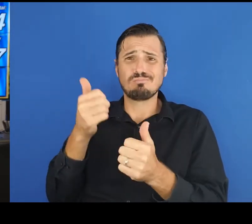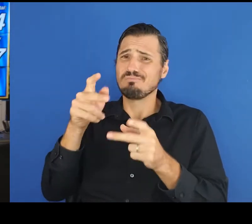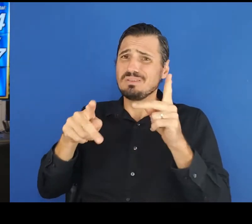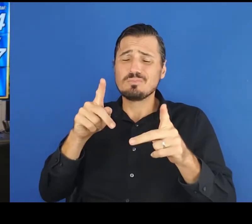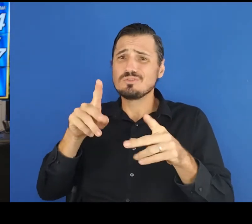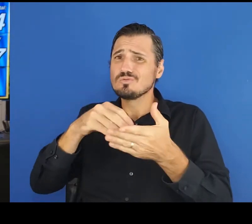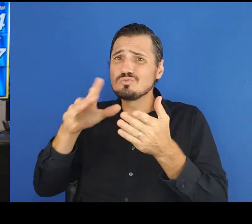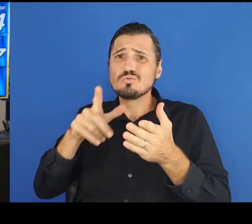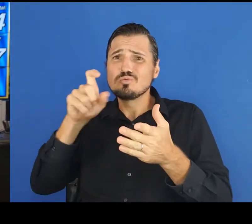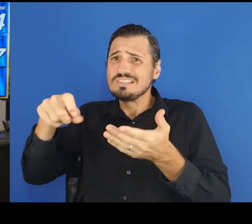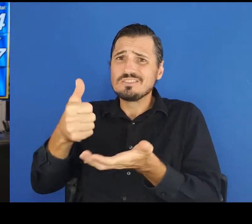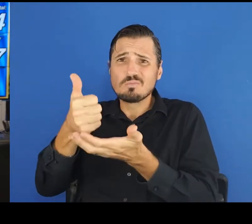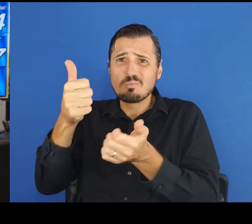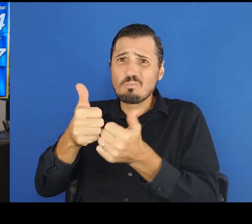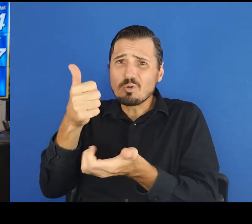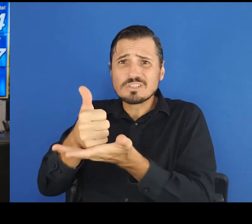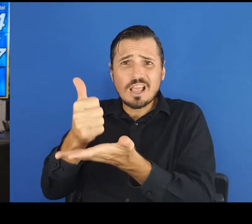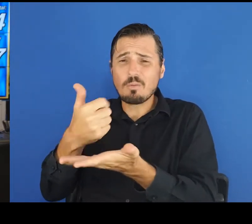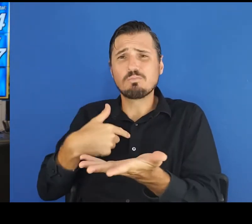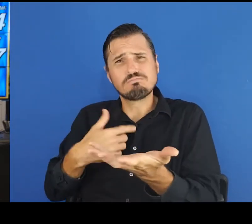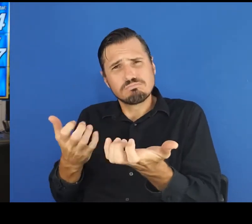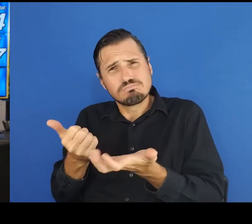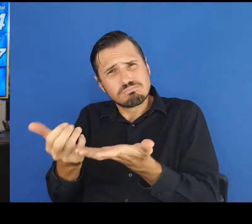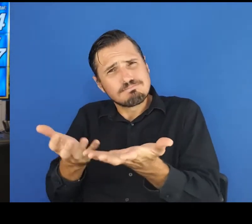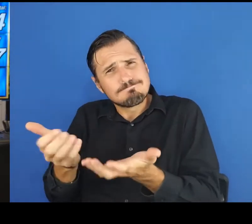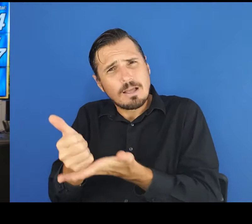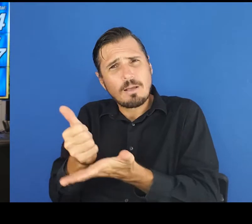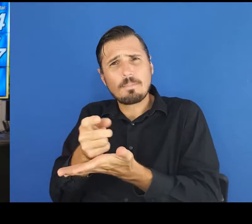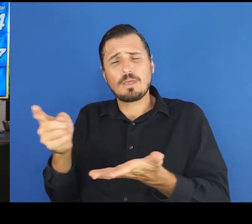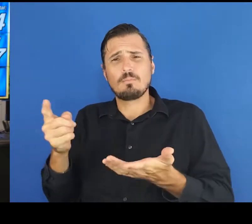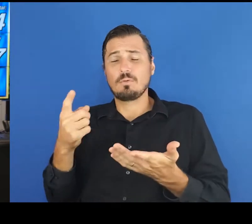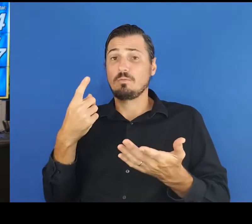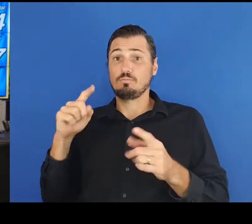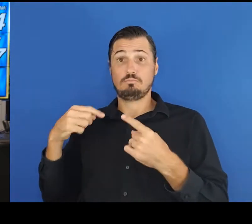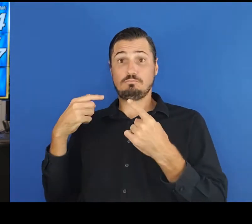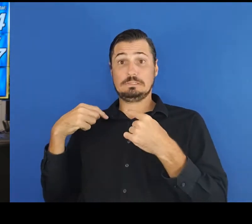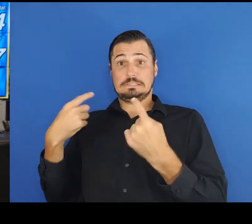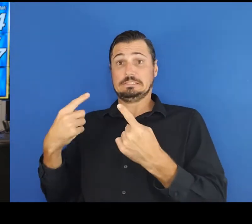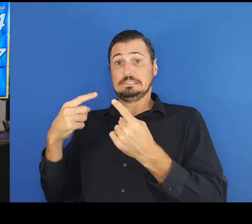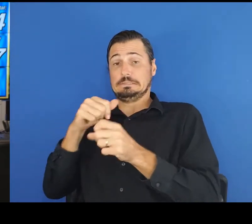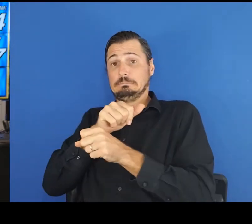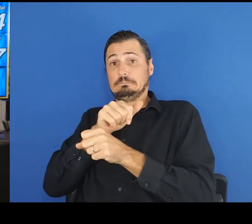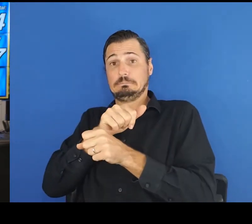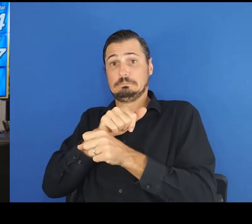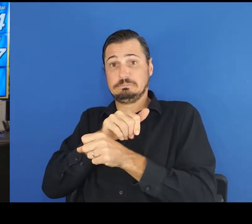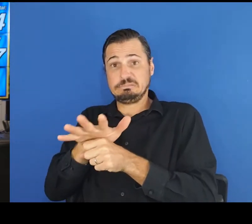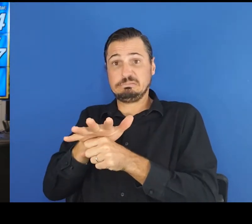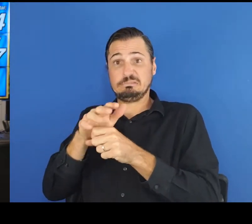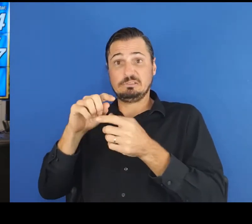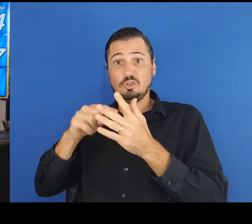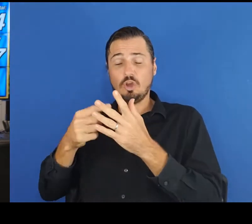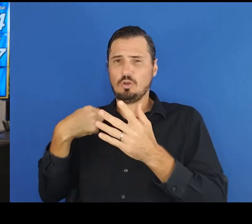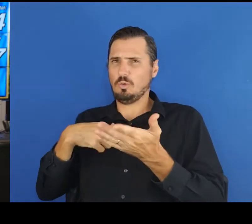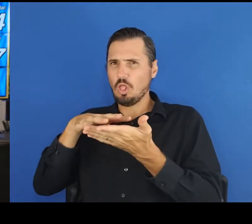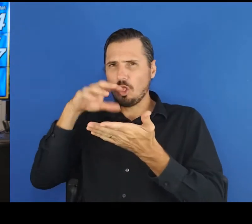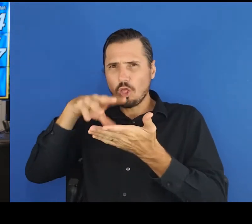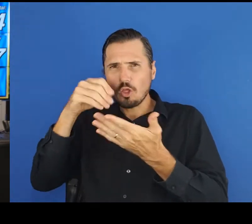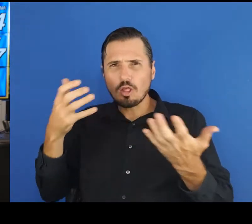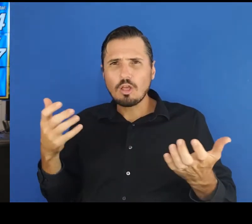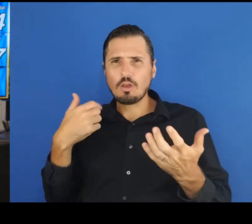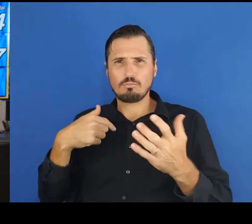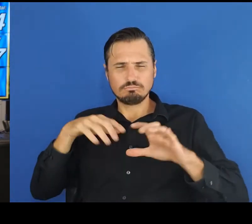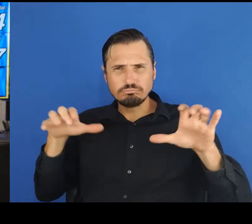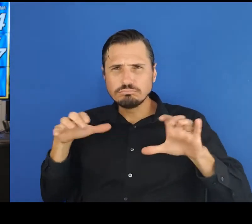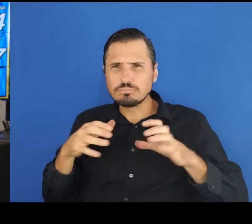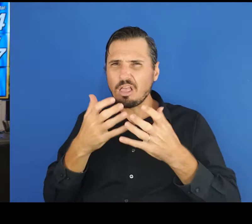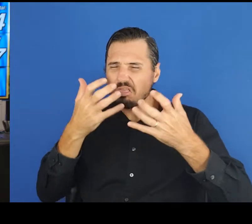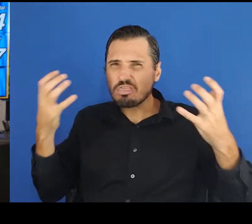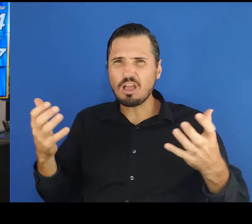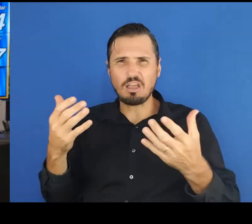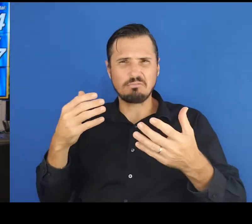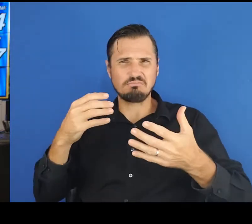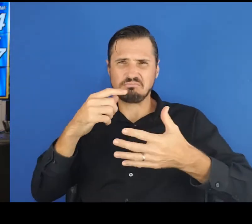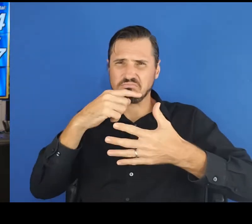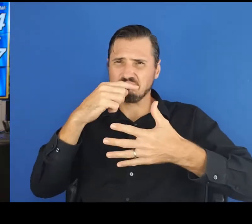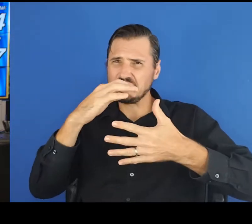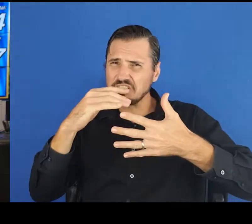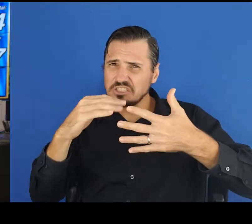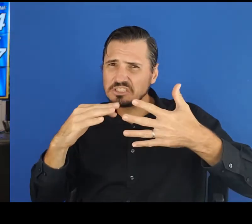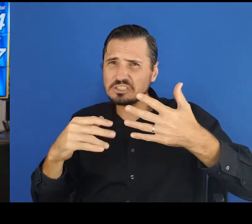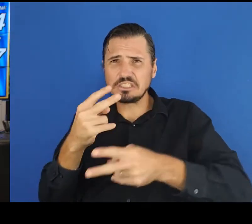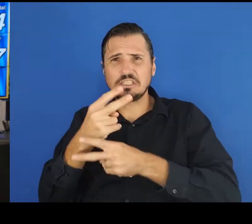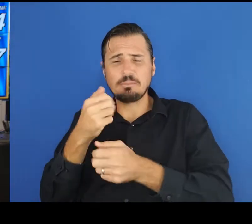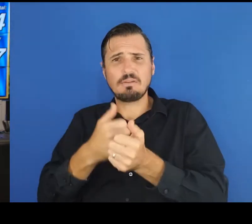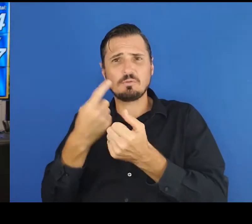We have learned a lot since the start of the pandemic. We have successfully implemented many health and safety strategies. Even during periods of increased infection rates on our island,